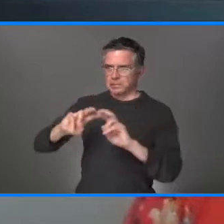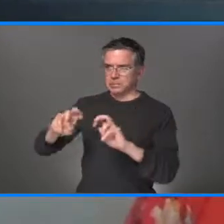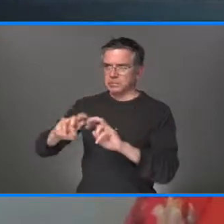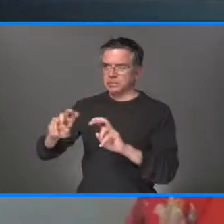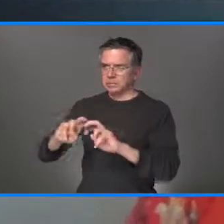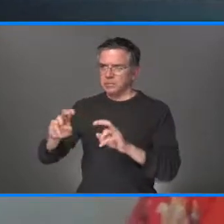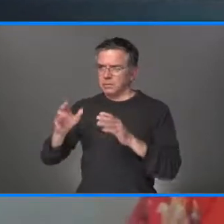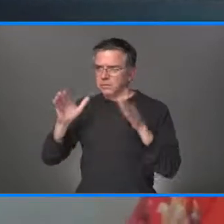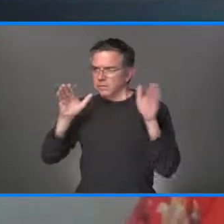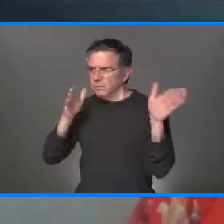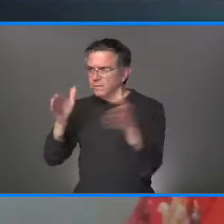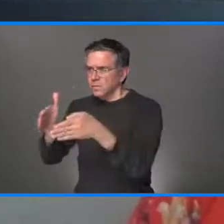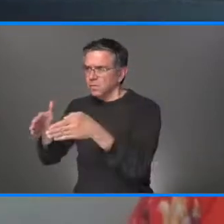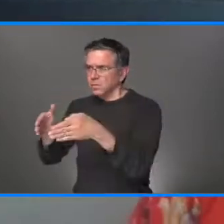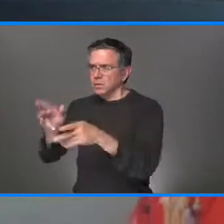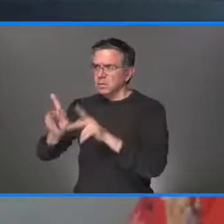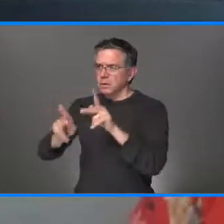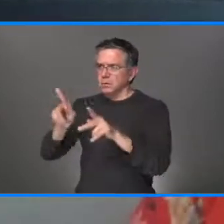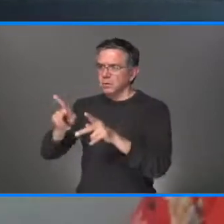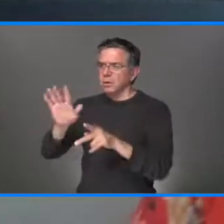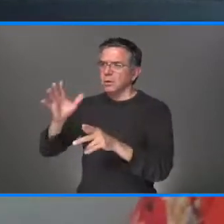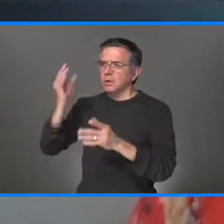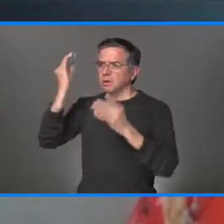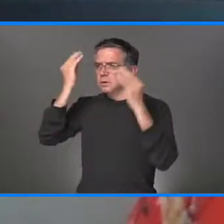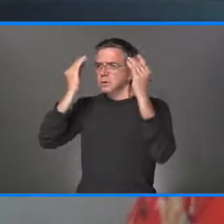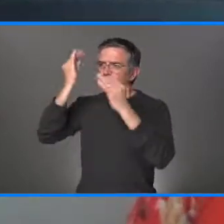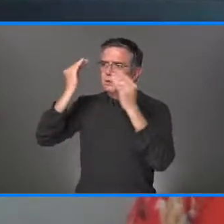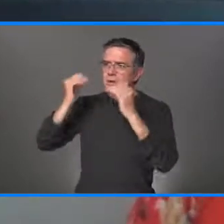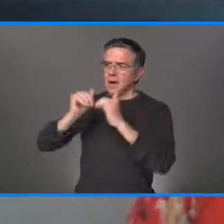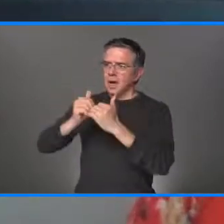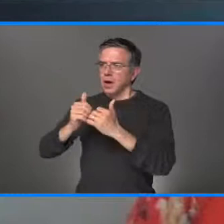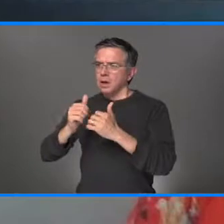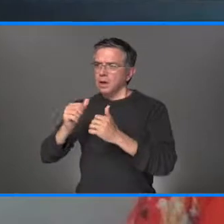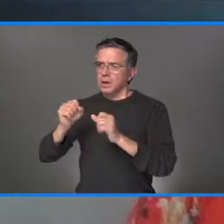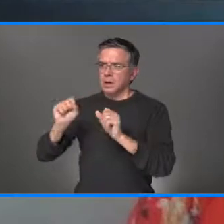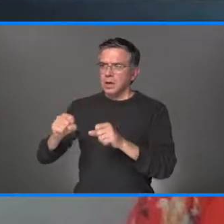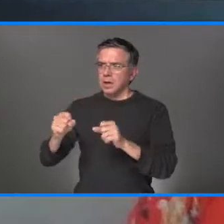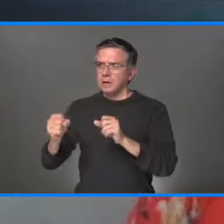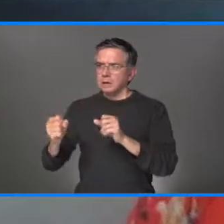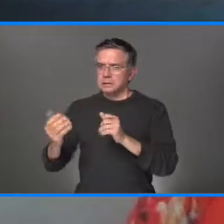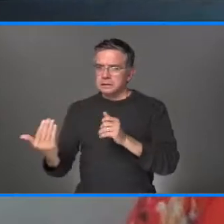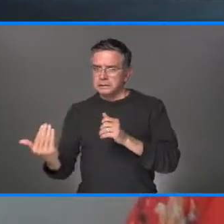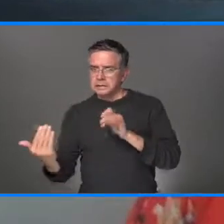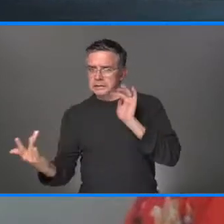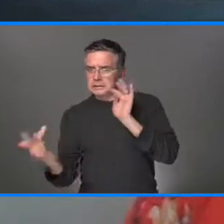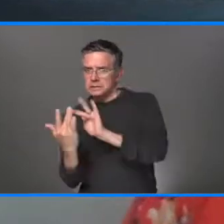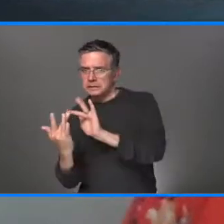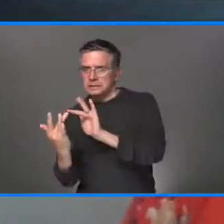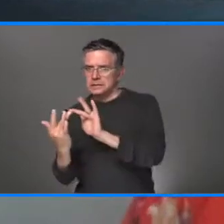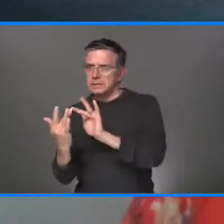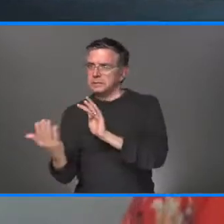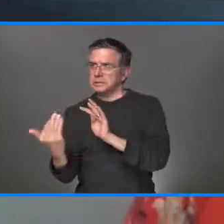and think to ourselves, "How can we reach out to these folks and make it easier, or eliminate some of those barriers